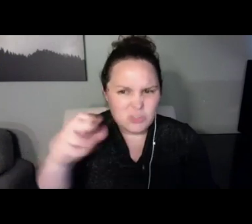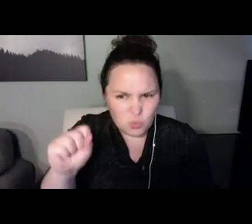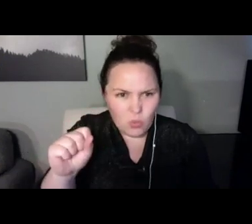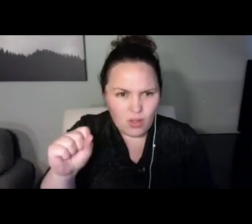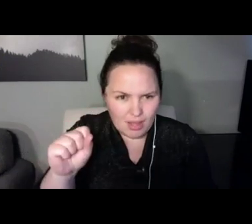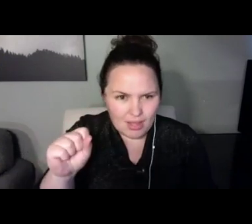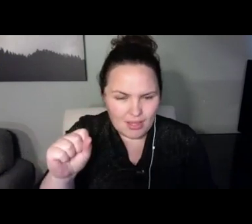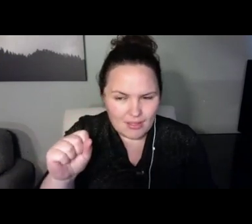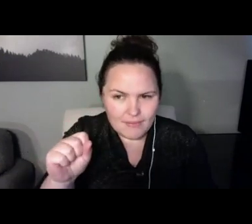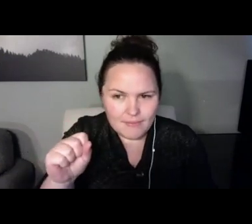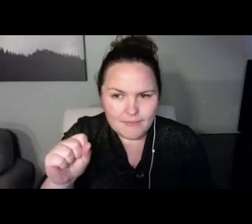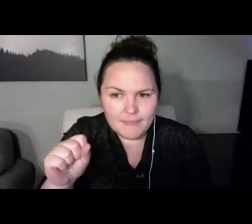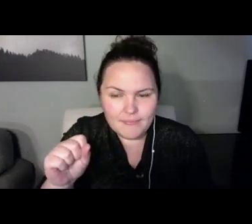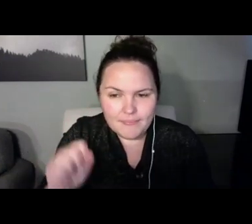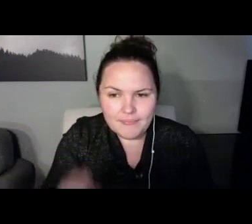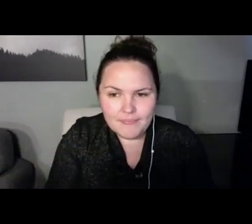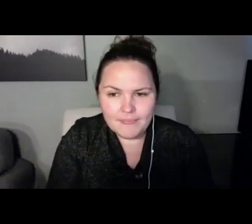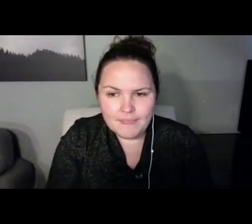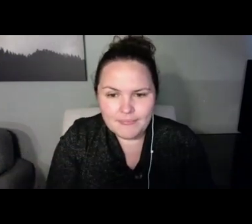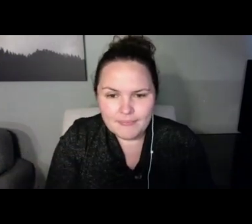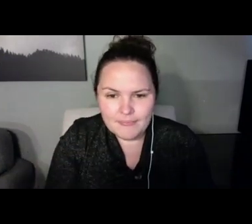Eme’s mom: And. >> Eme: And I